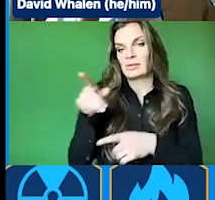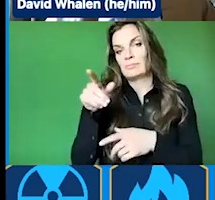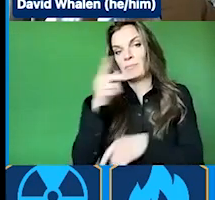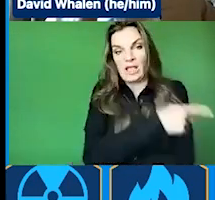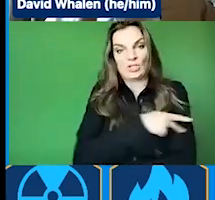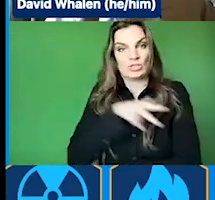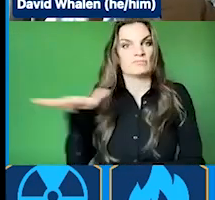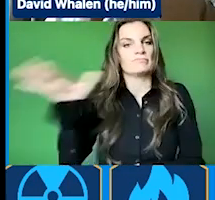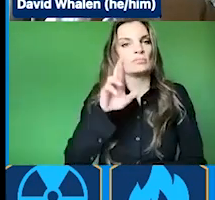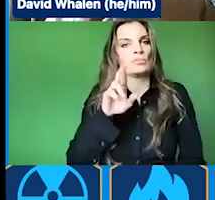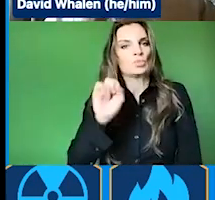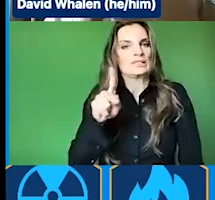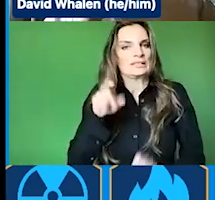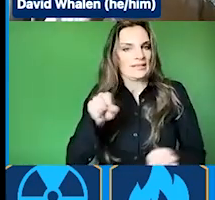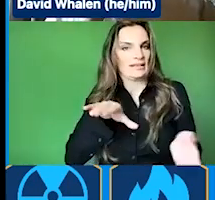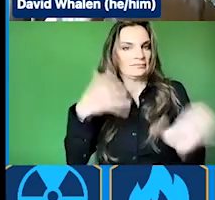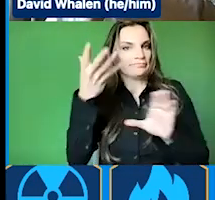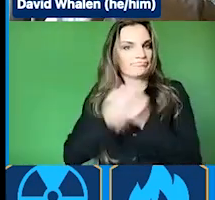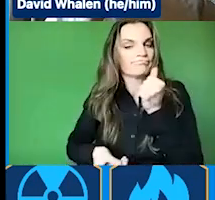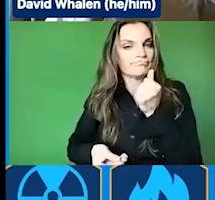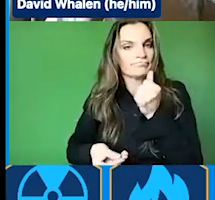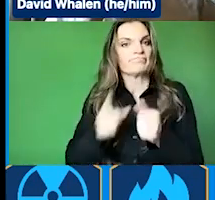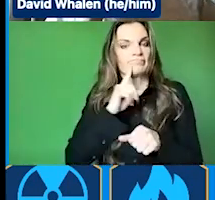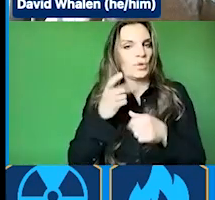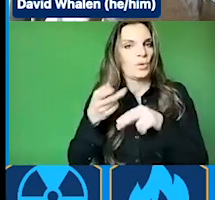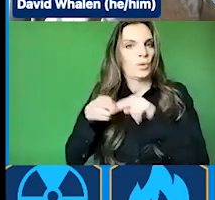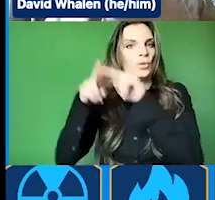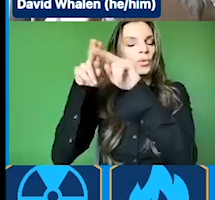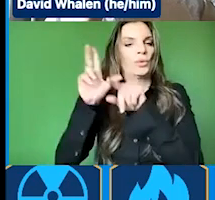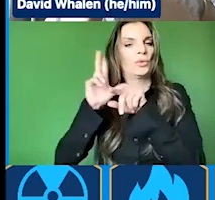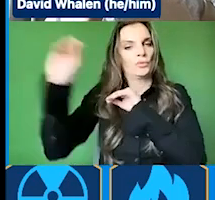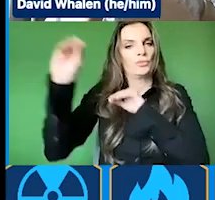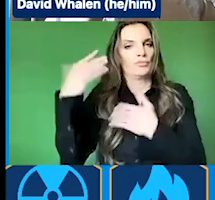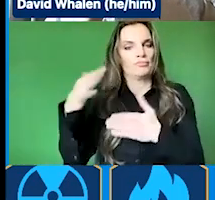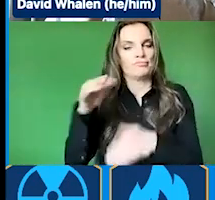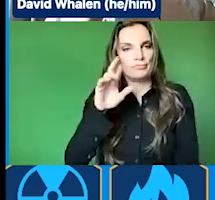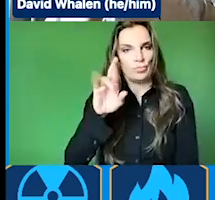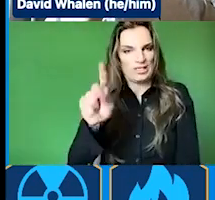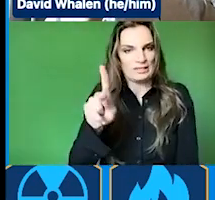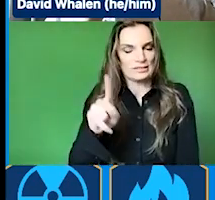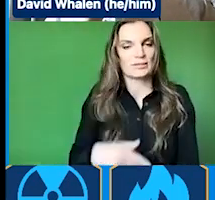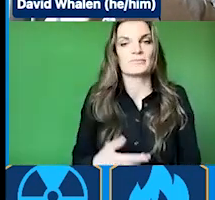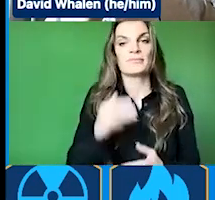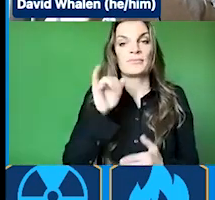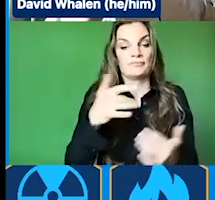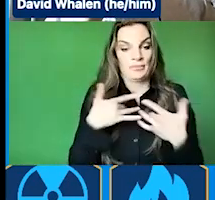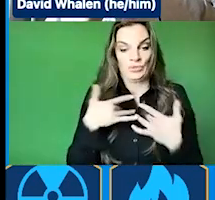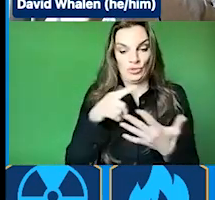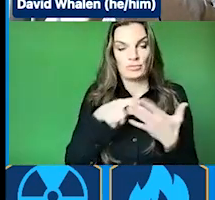three kinds of resources that we are concerned about are space, staff and supplies. So it's not